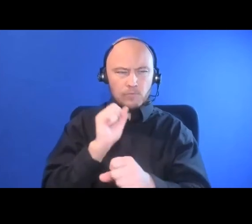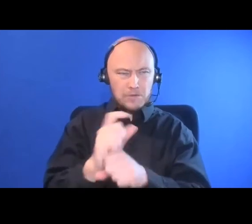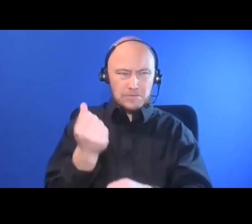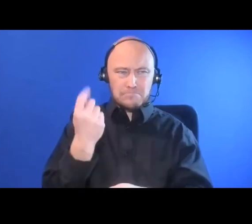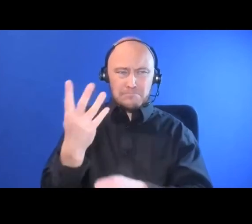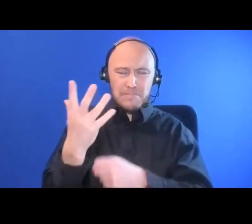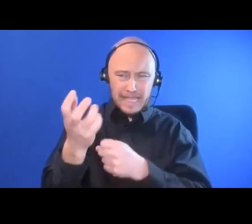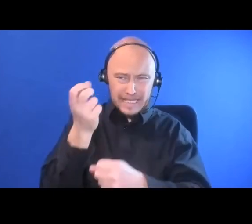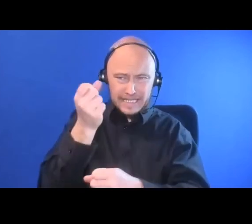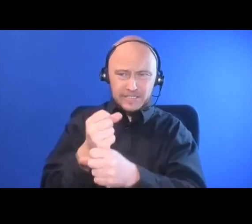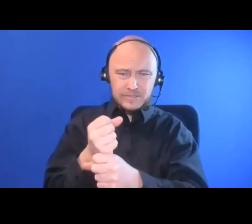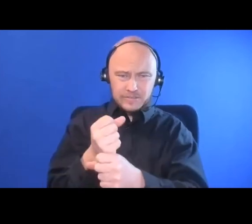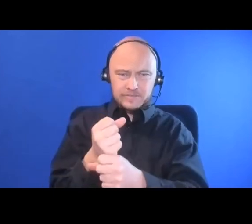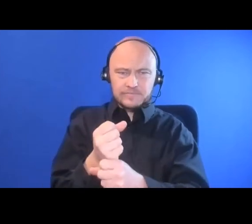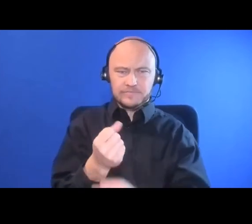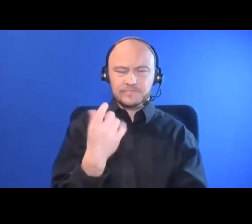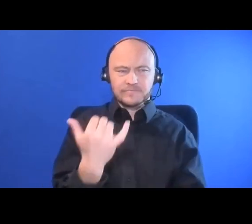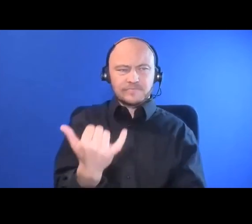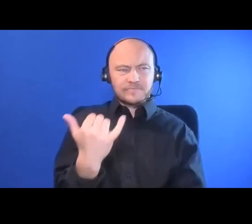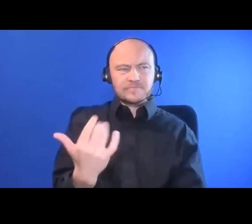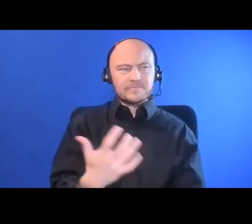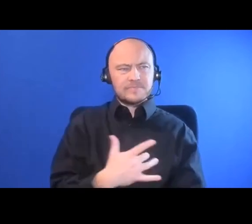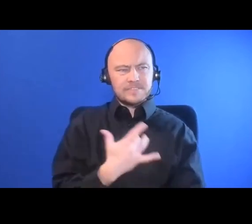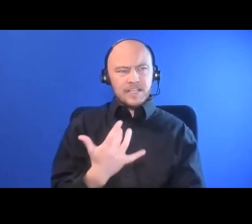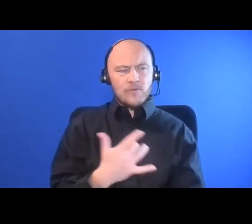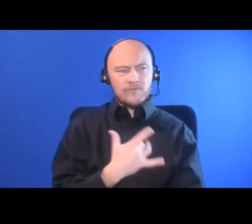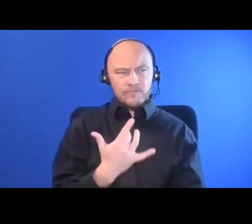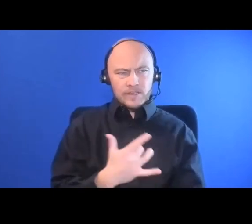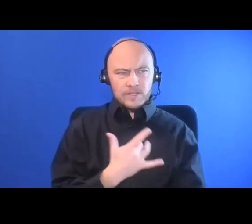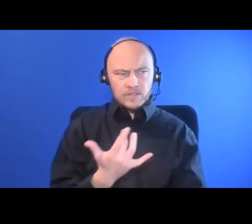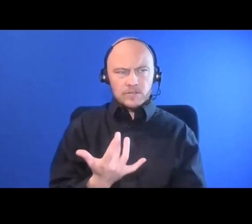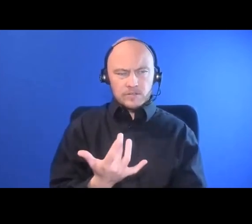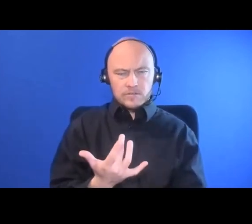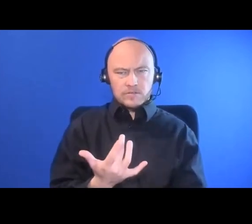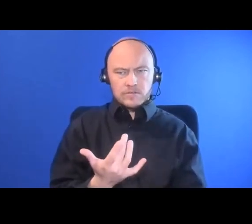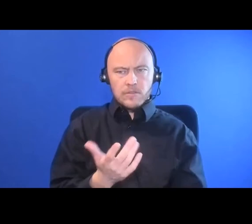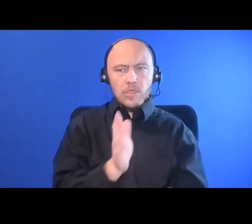And now I feel like the pieces of the puzzle